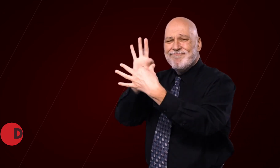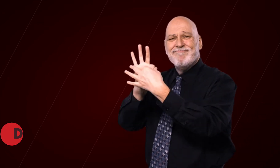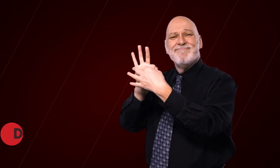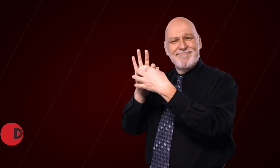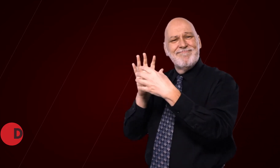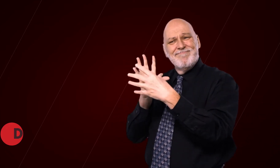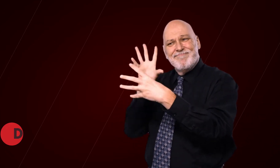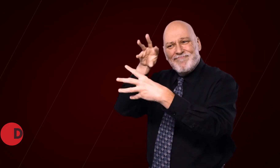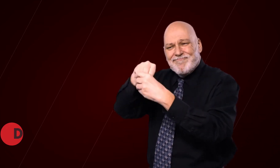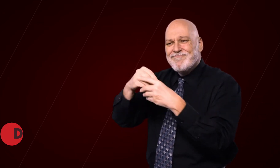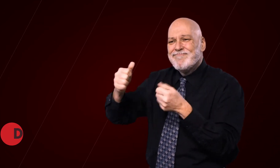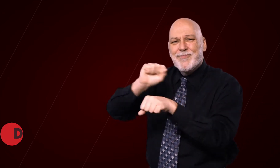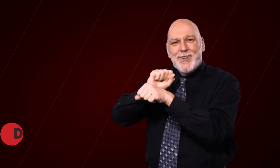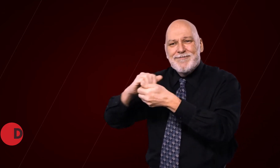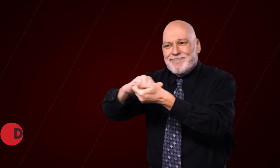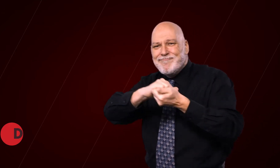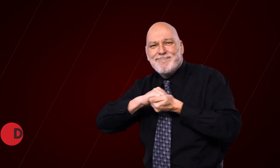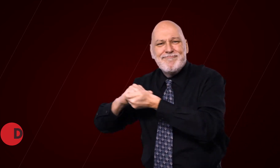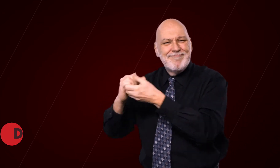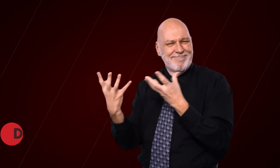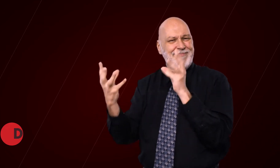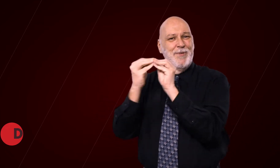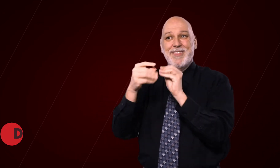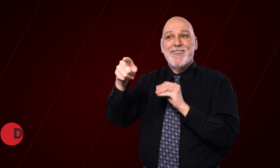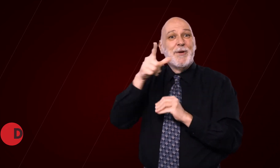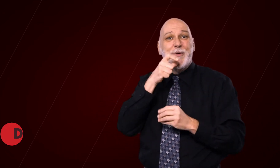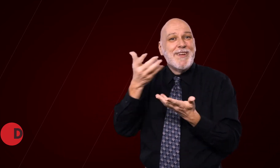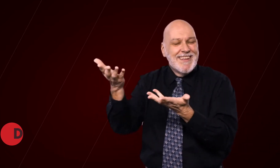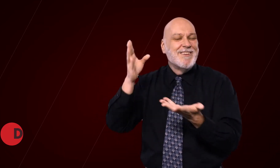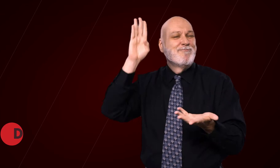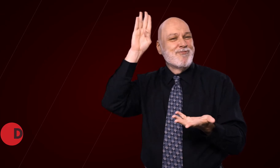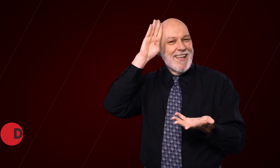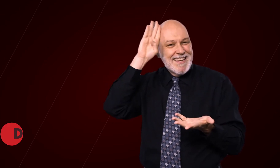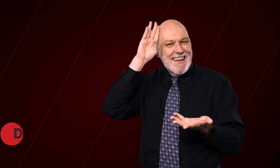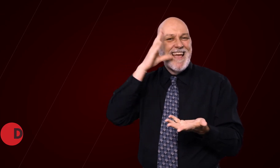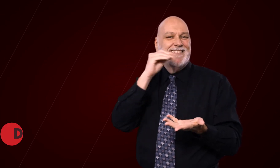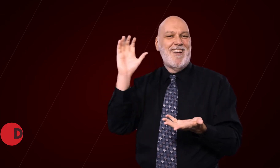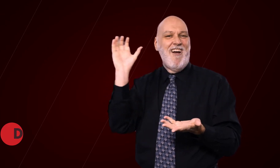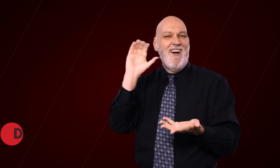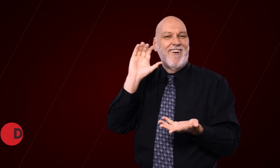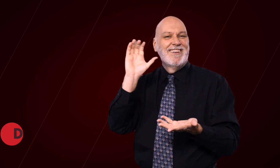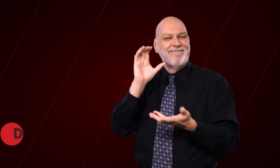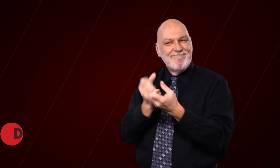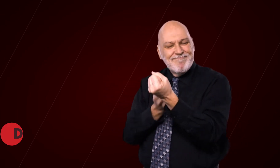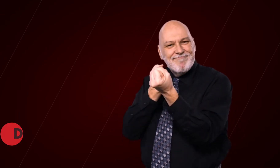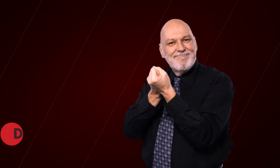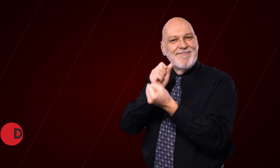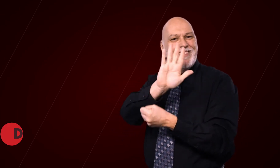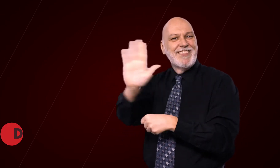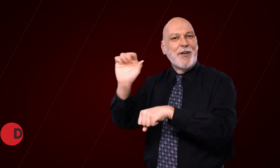come and join Braden and Calder to support their work